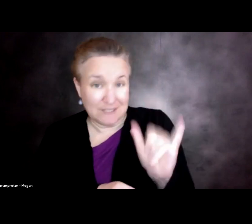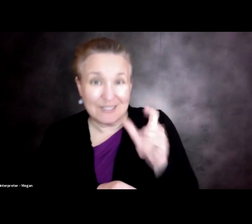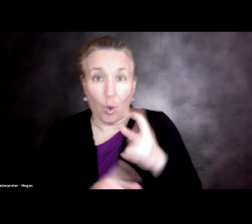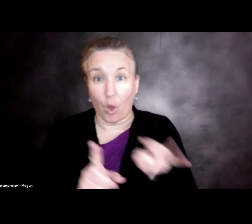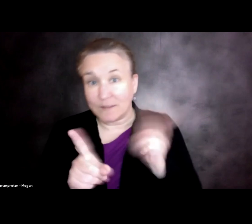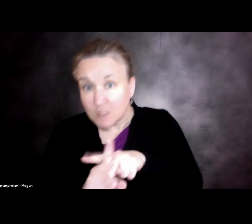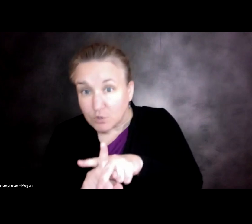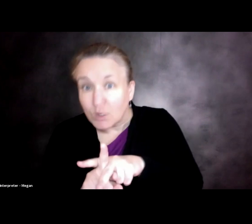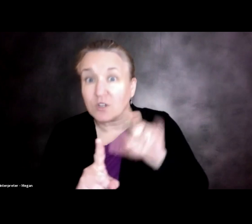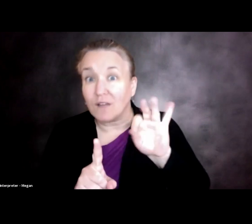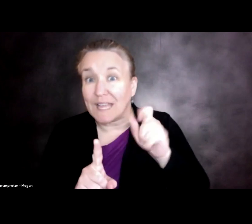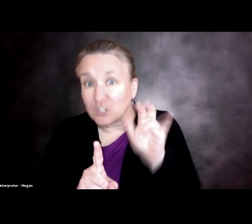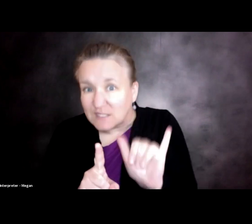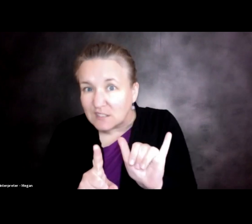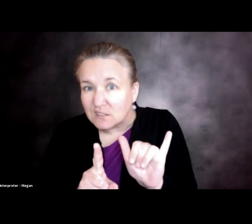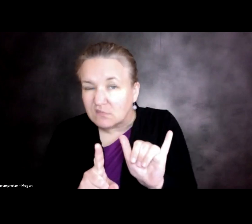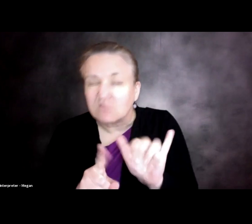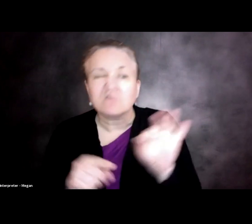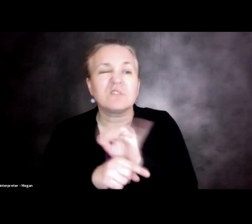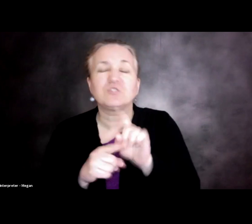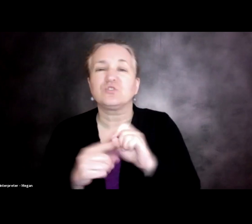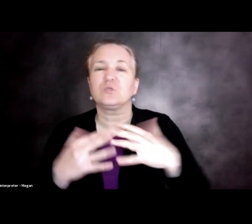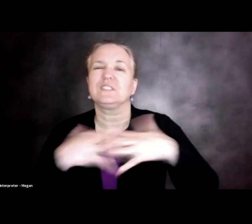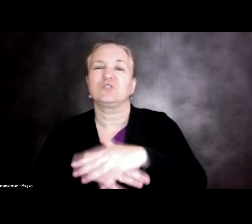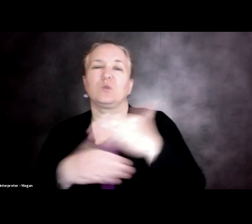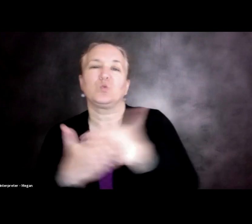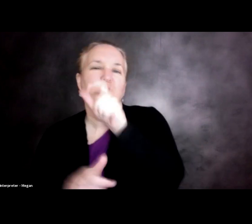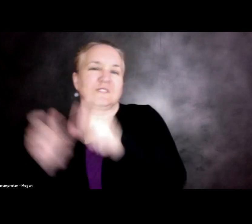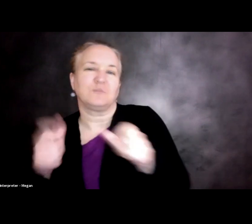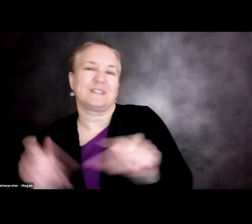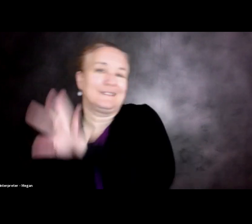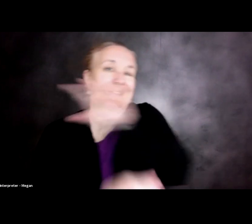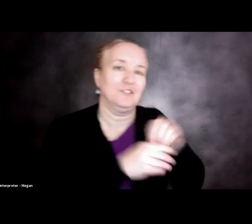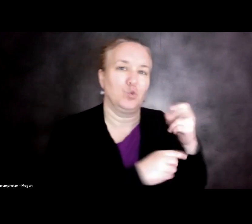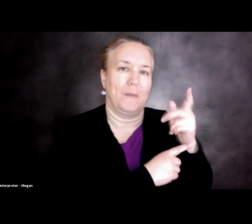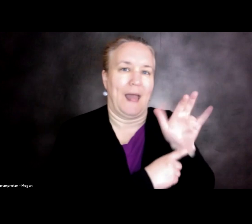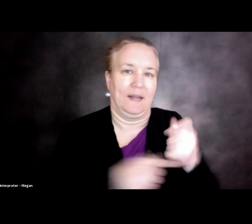functions to integrate new subjects into humanity.